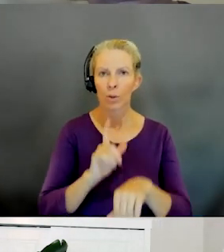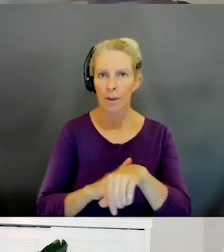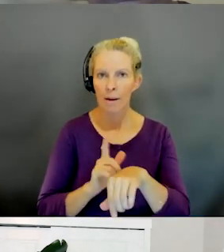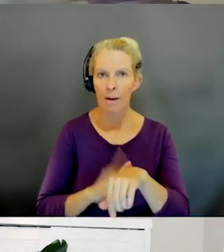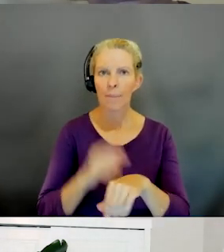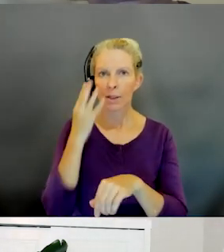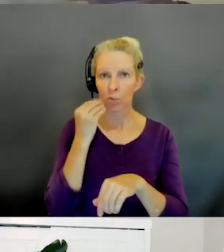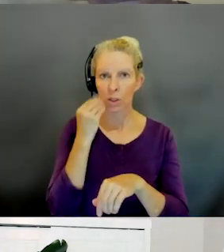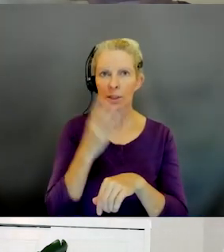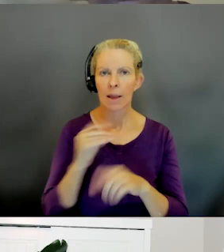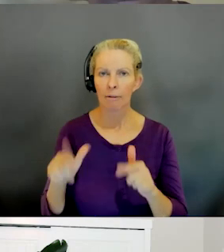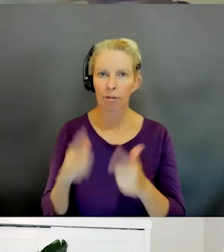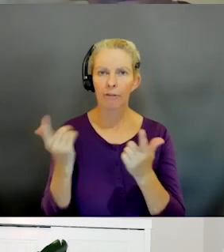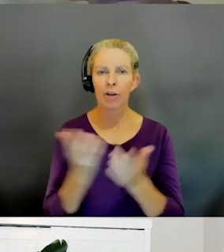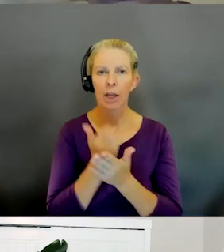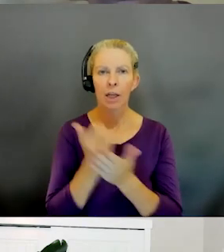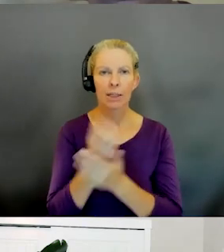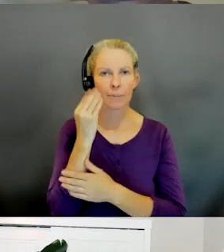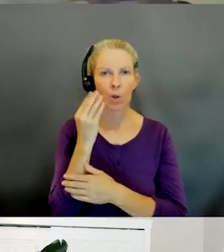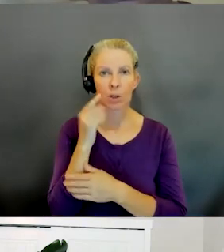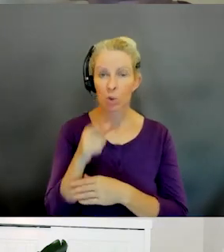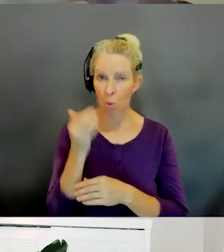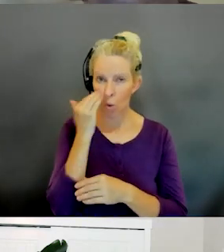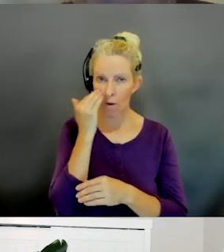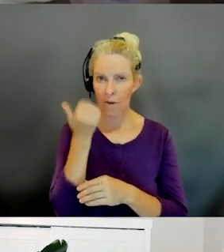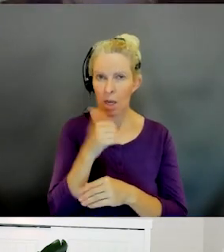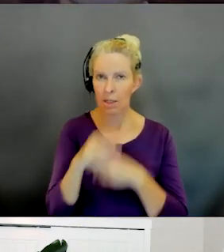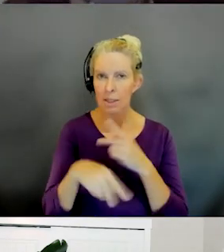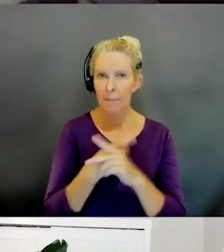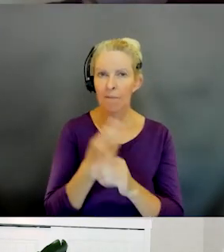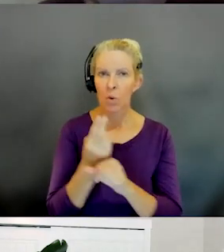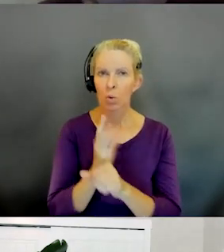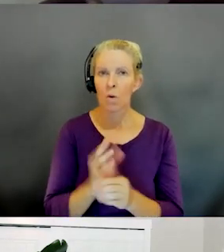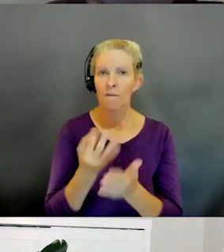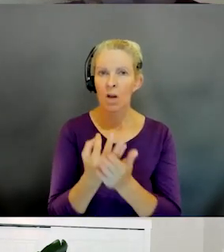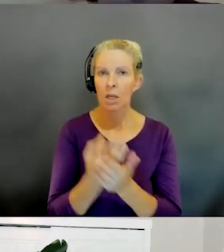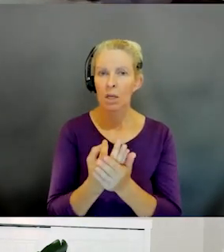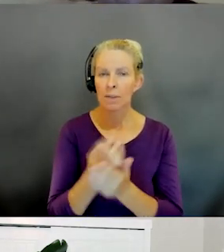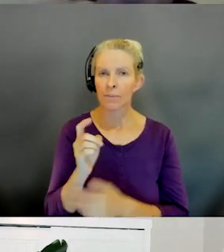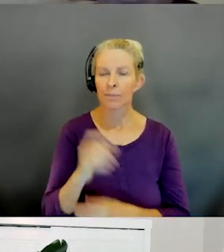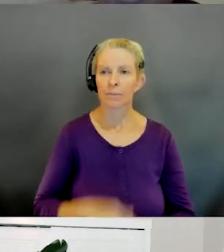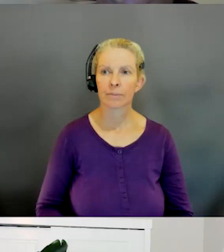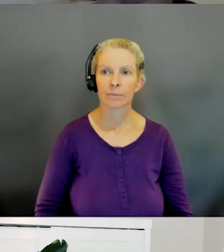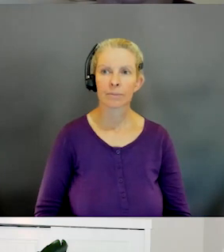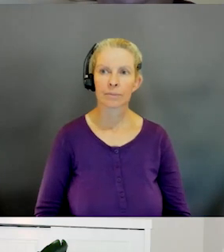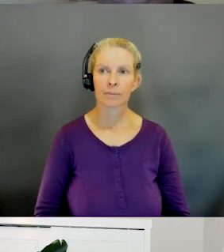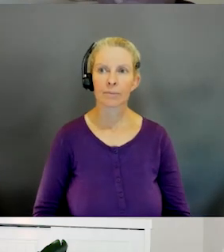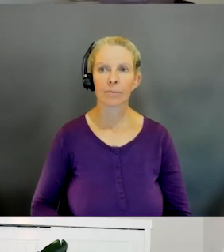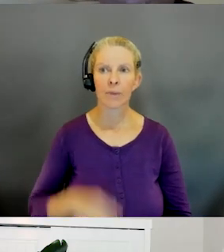aware of any type of user funding like that? >> Angela: As far as outside funding, outside